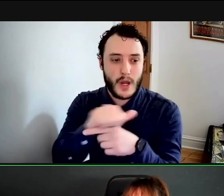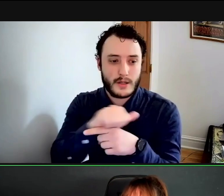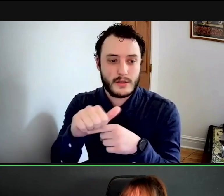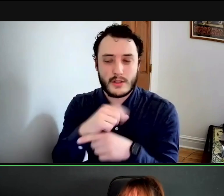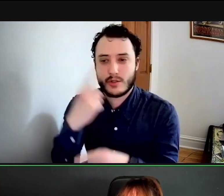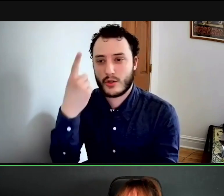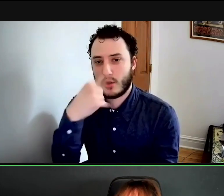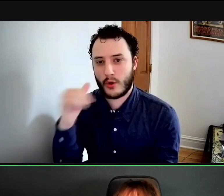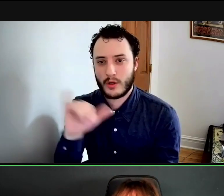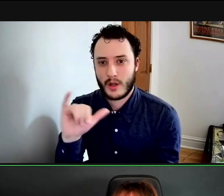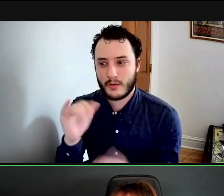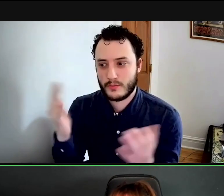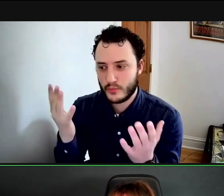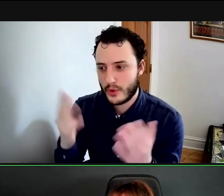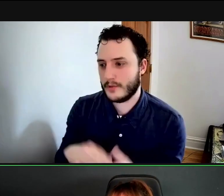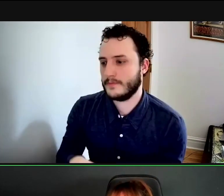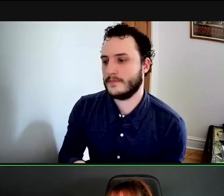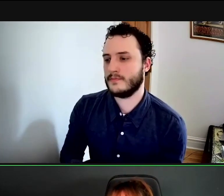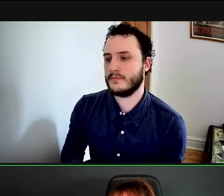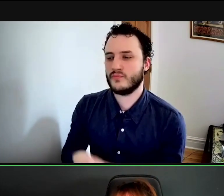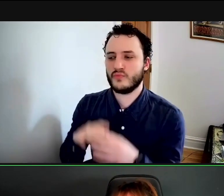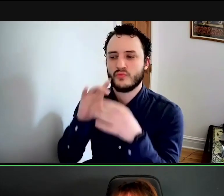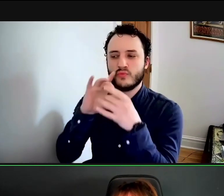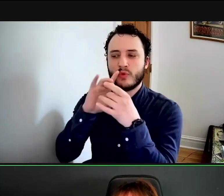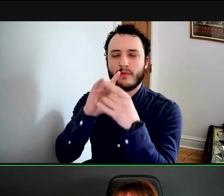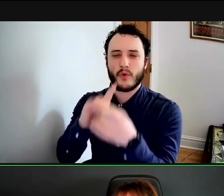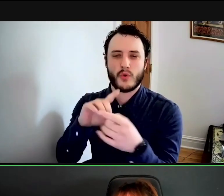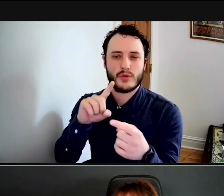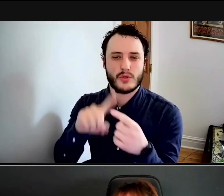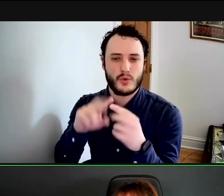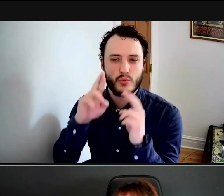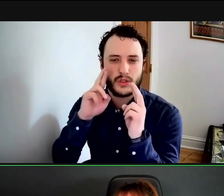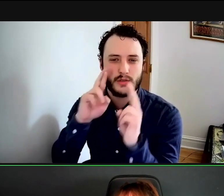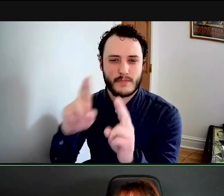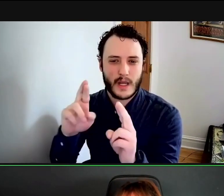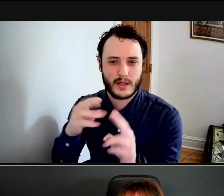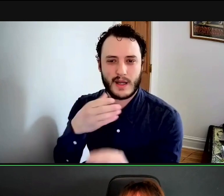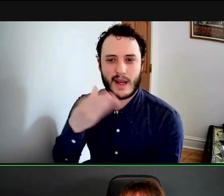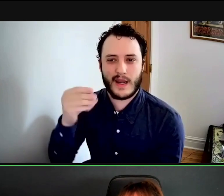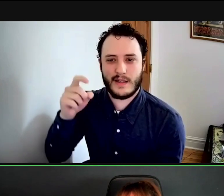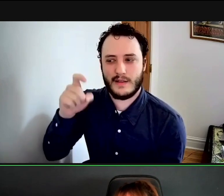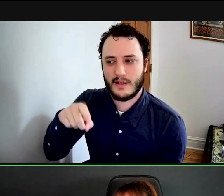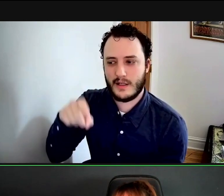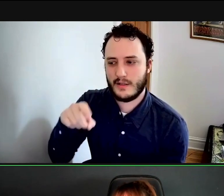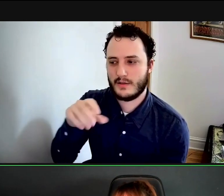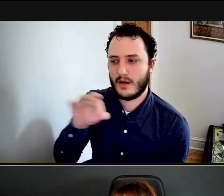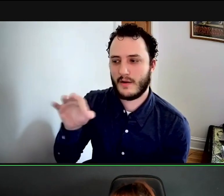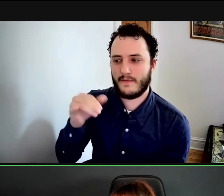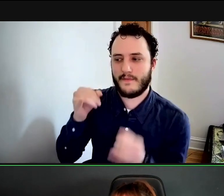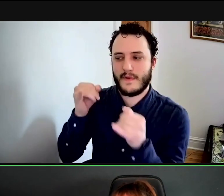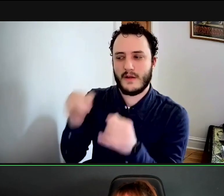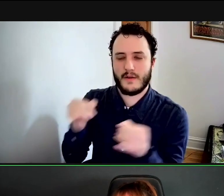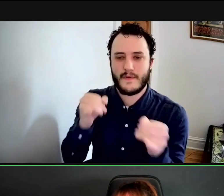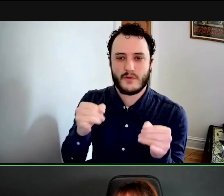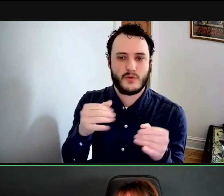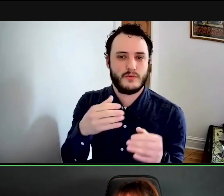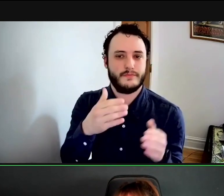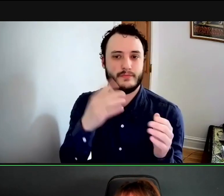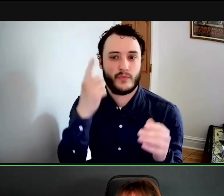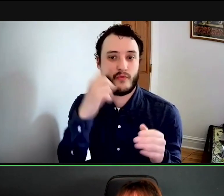Person-centered practices refer to the respect of